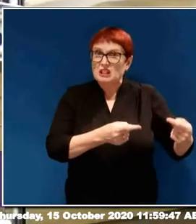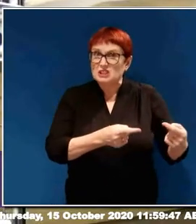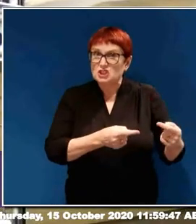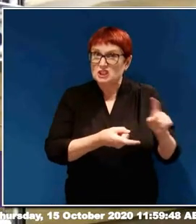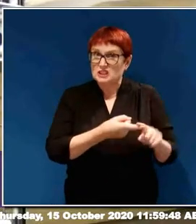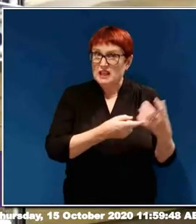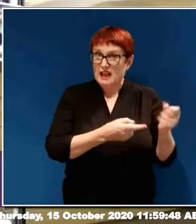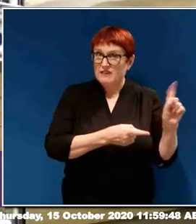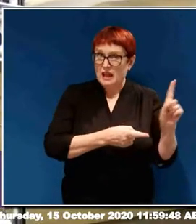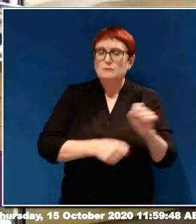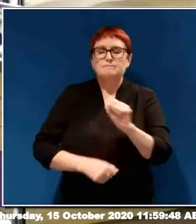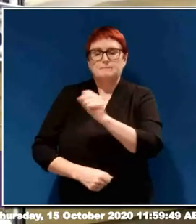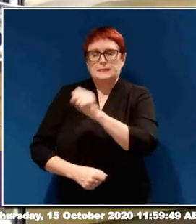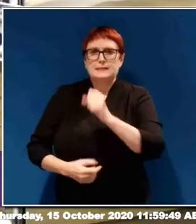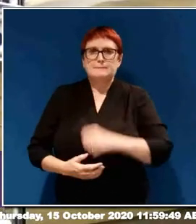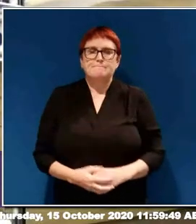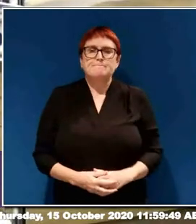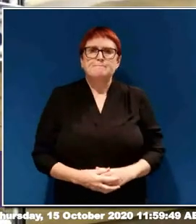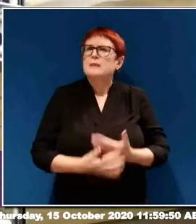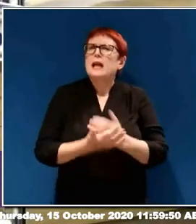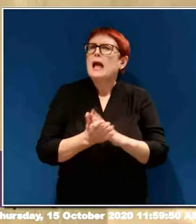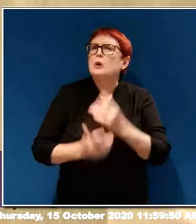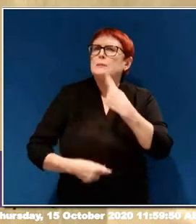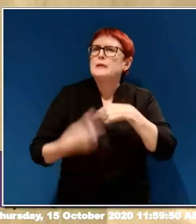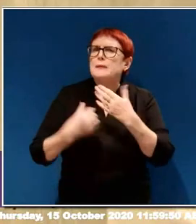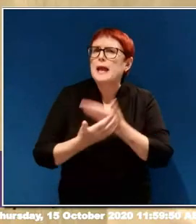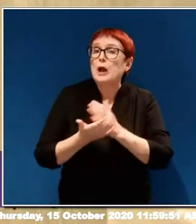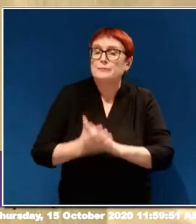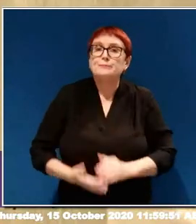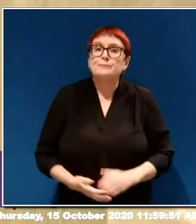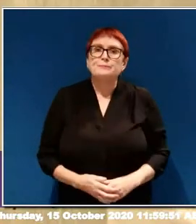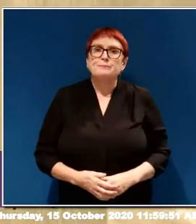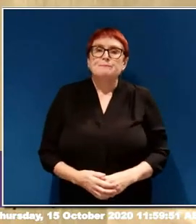So there are still students who have mental health concerns.